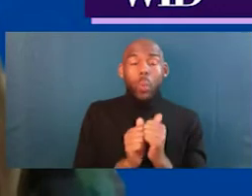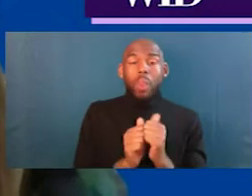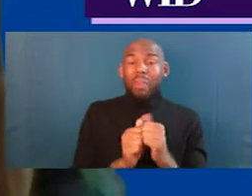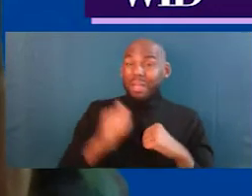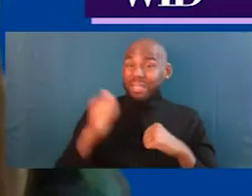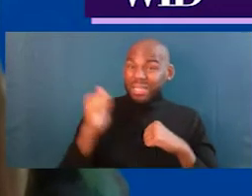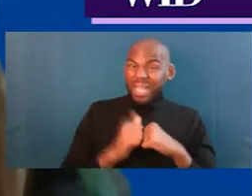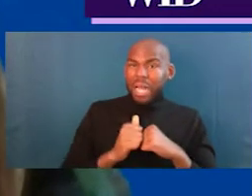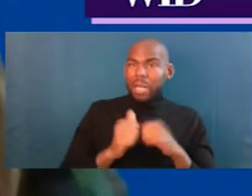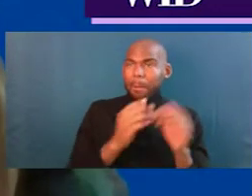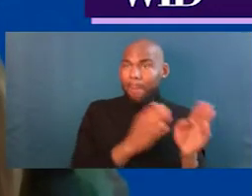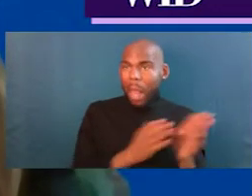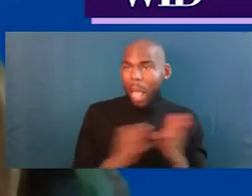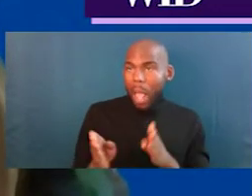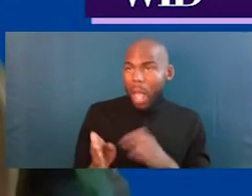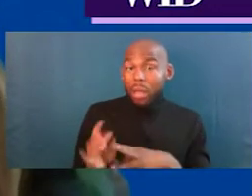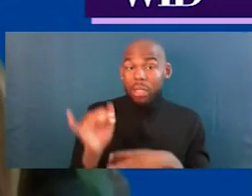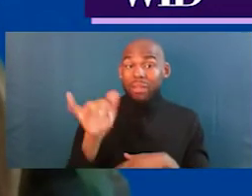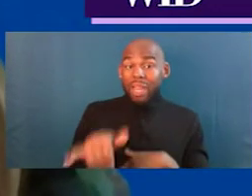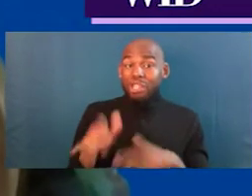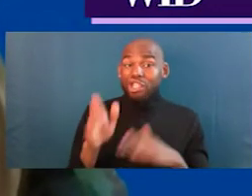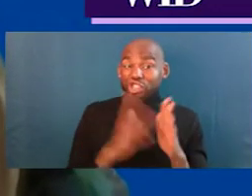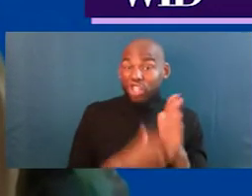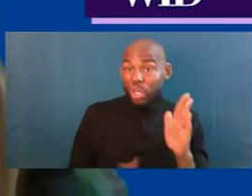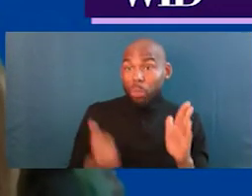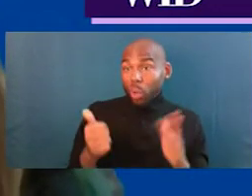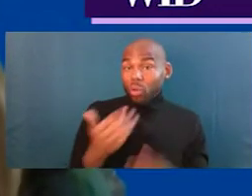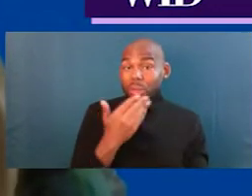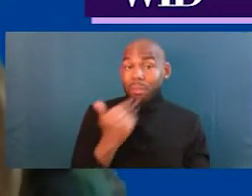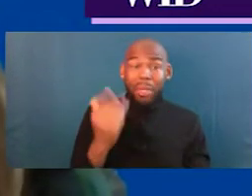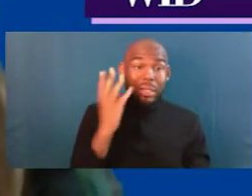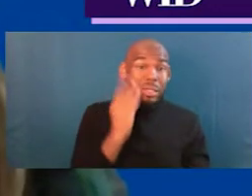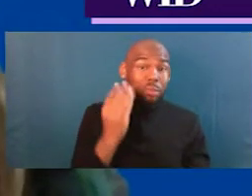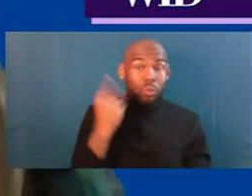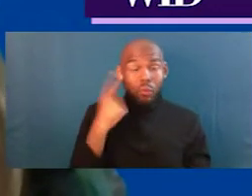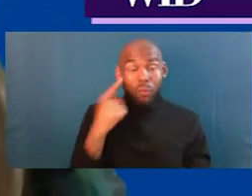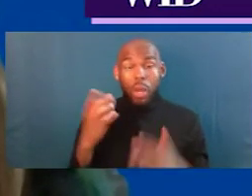solid plan in place. That is cheaper, it is a better experience for customers, and it's